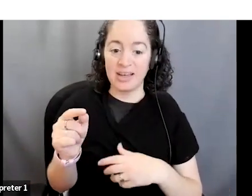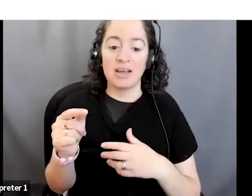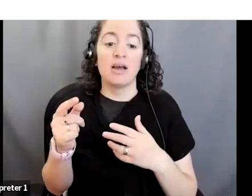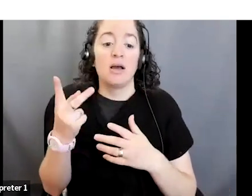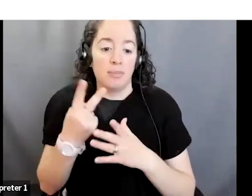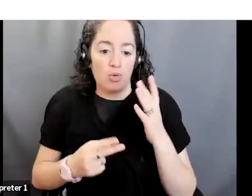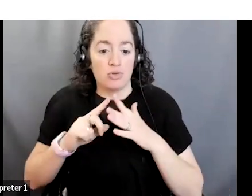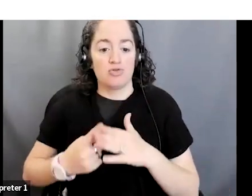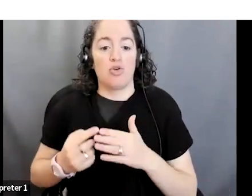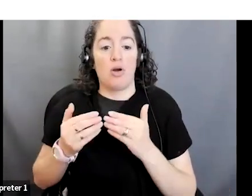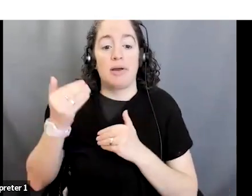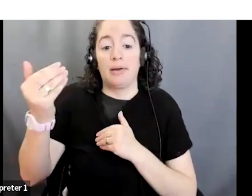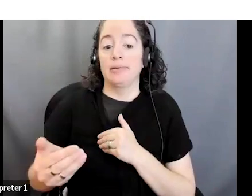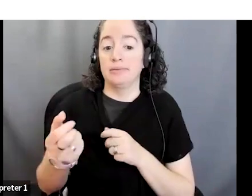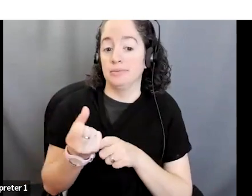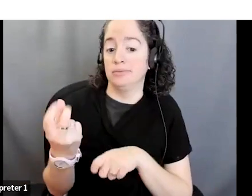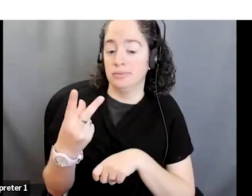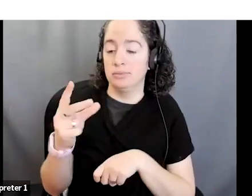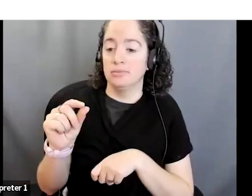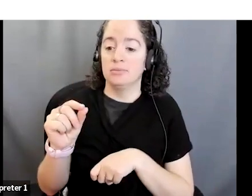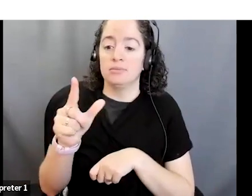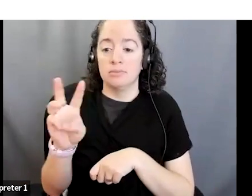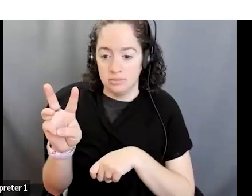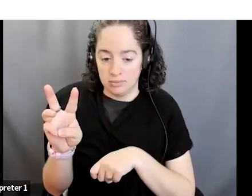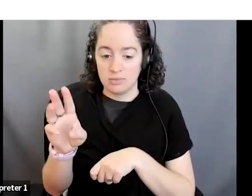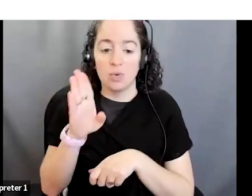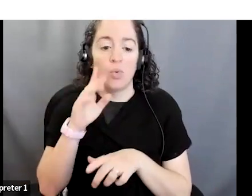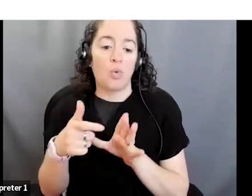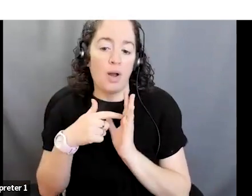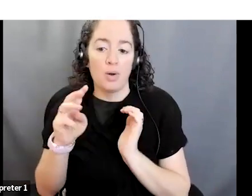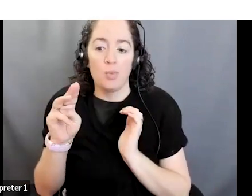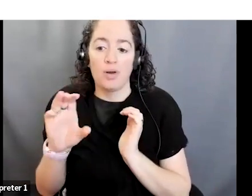and those will require WCAG 2.1 Level AA for a large number